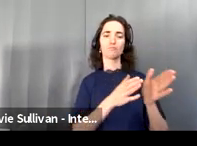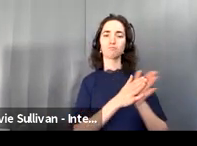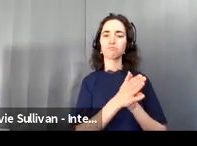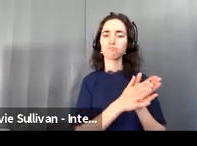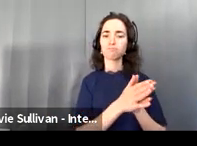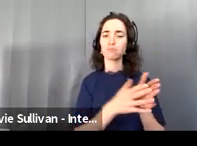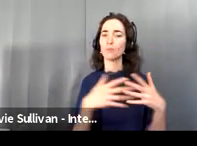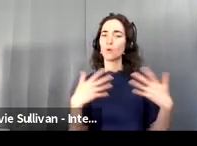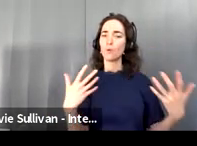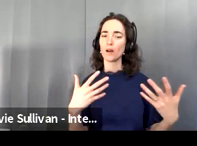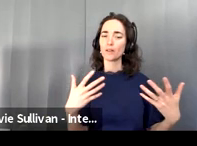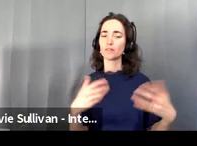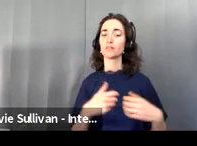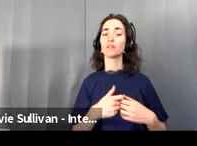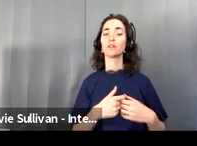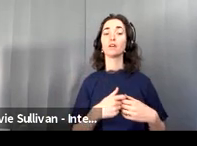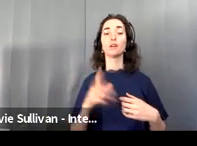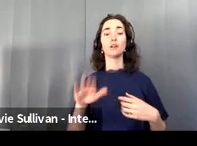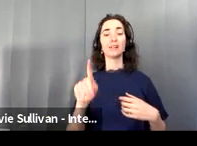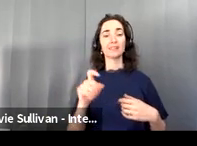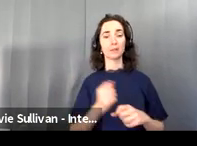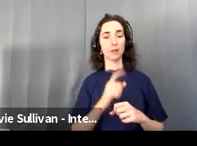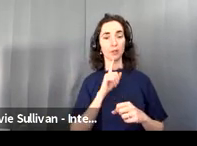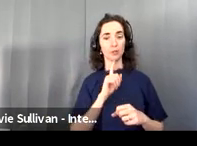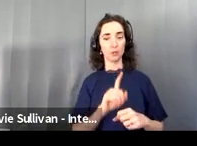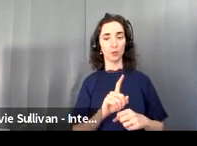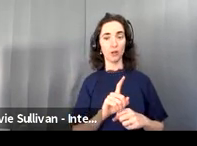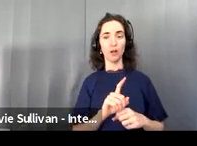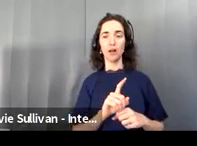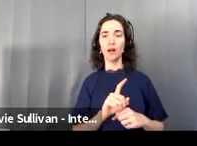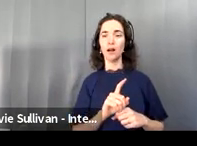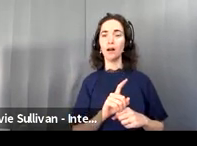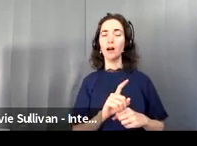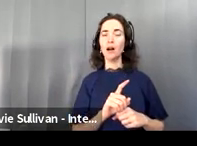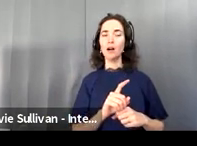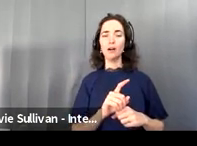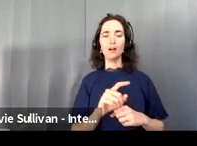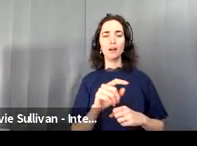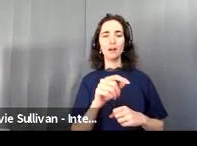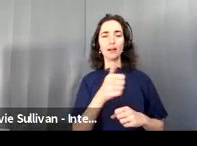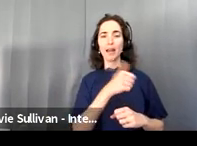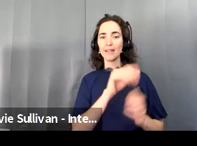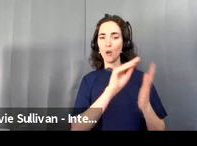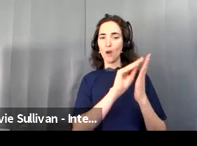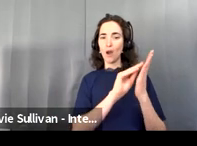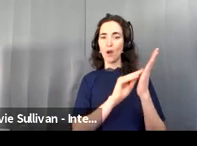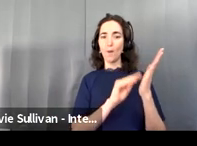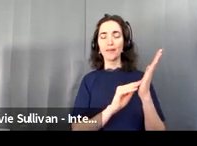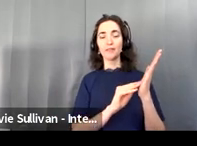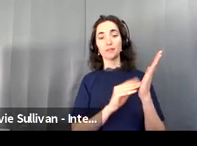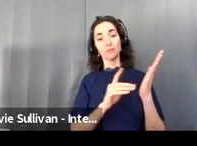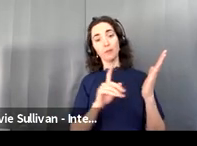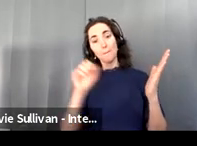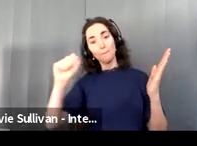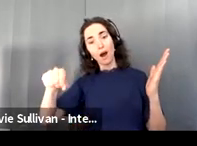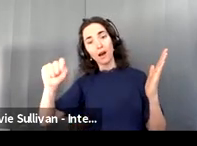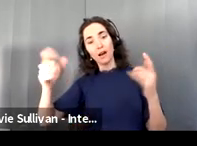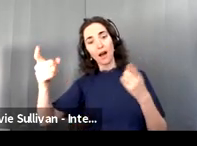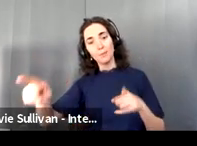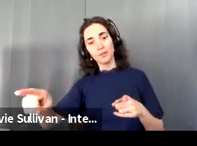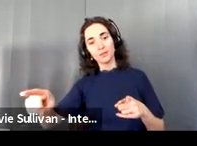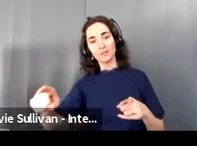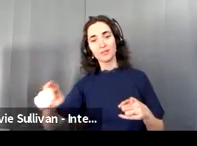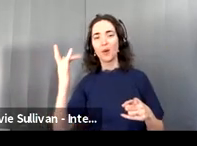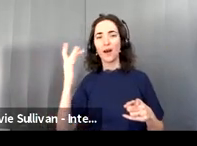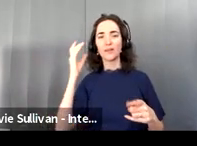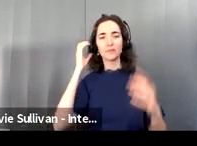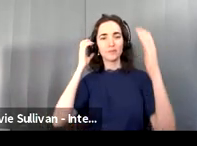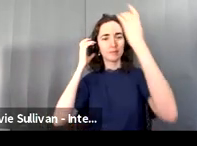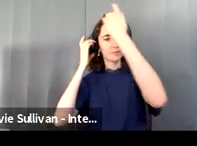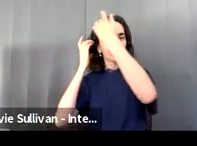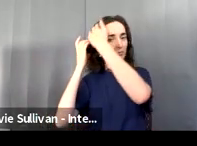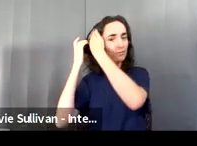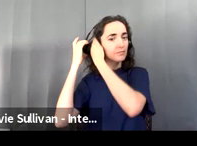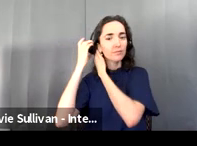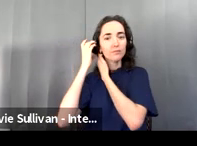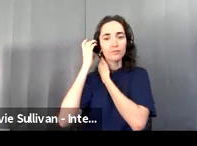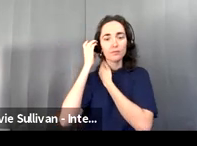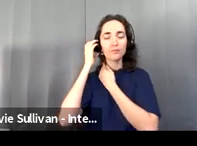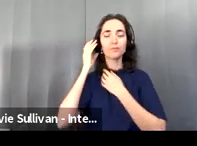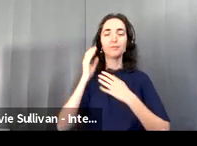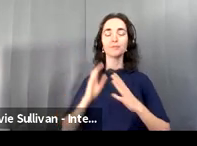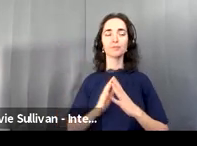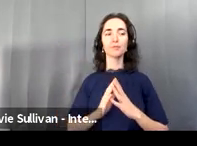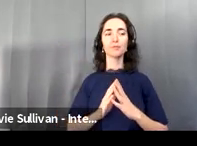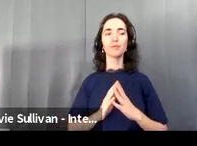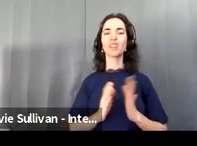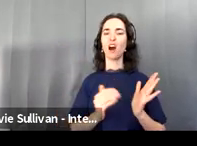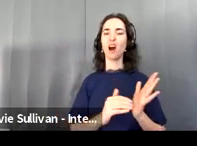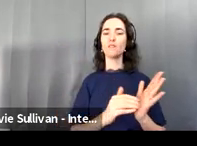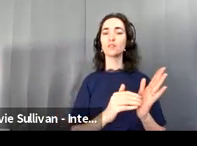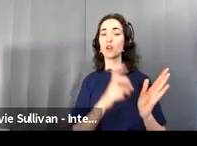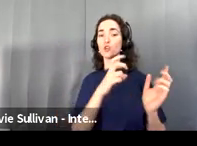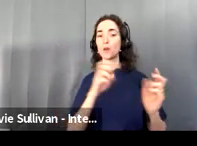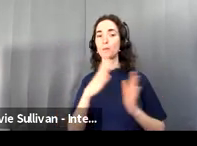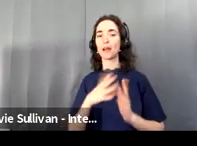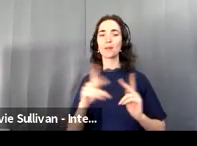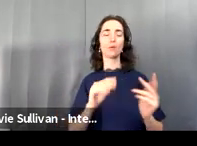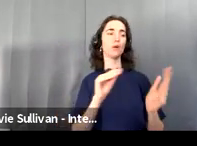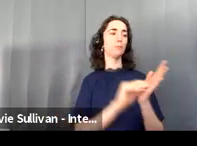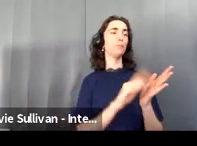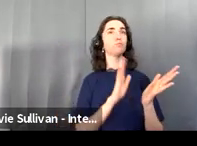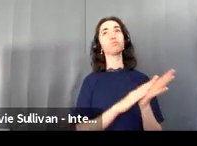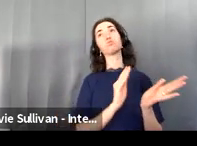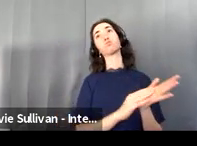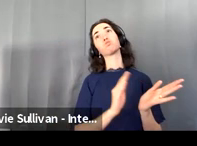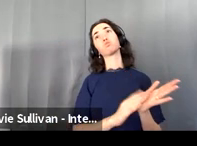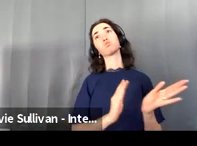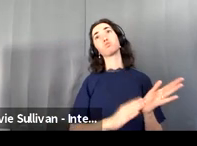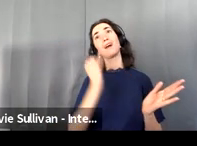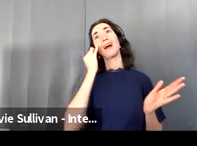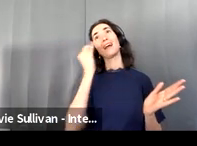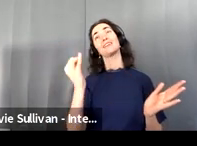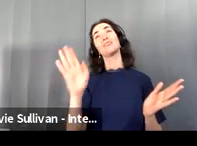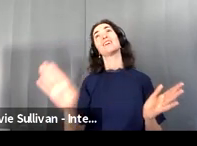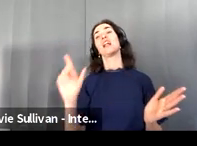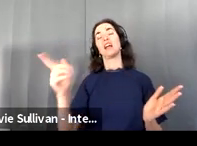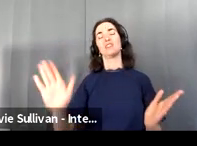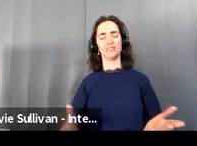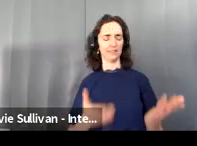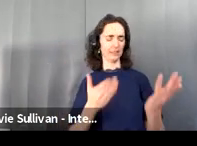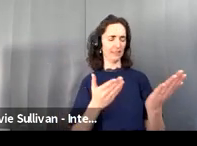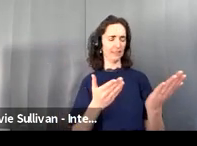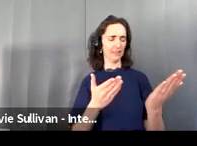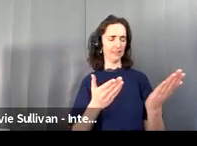And you want to make sure that whatever is documented that is really real really going to be realistic. Because a lot of times I found where transition plan, things are just written on there and you're like, well, there's just no way that the student